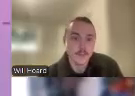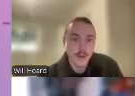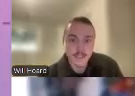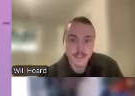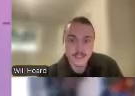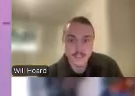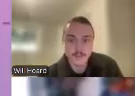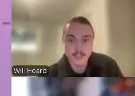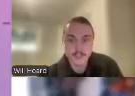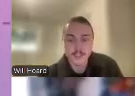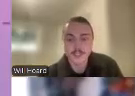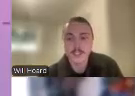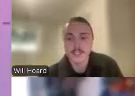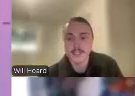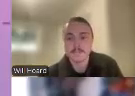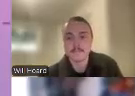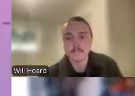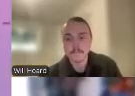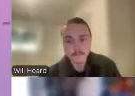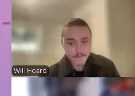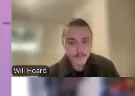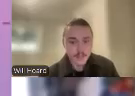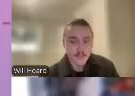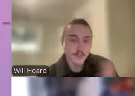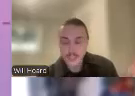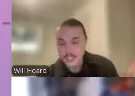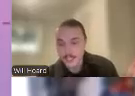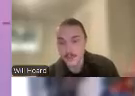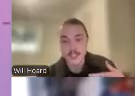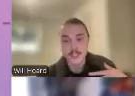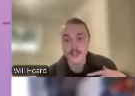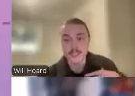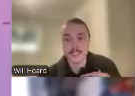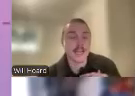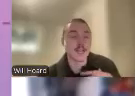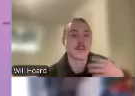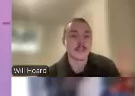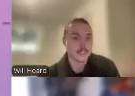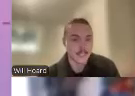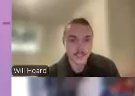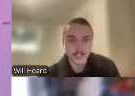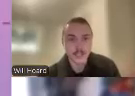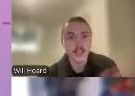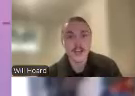practices in research. Unfortunately, we could do an entire presentation